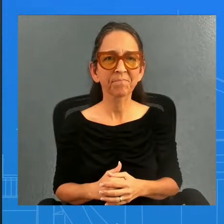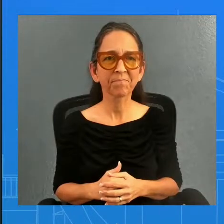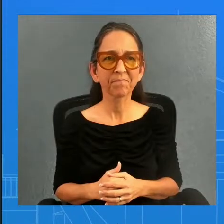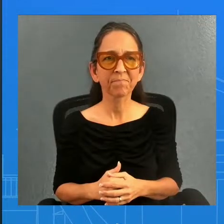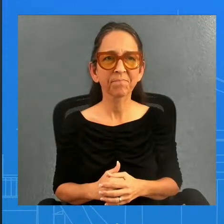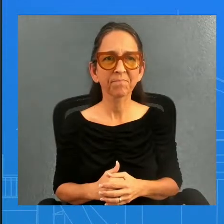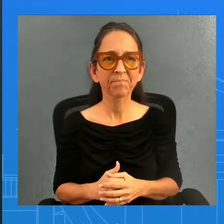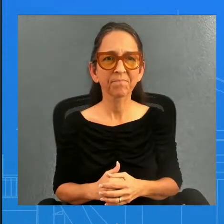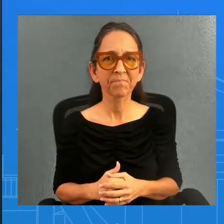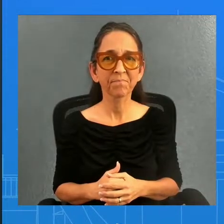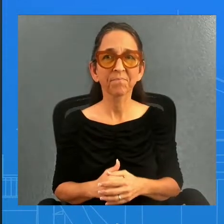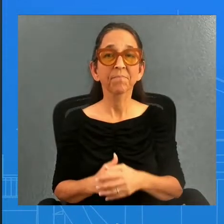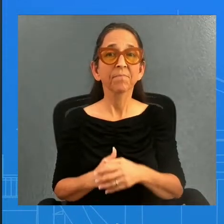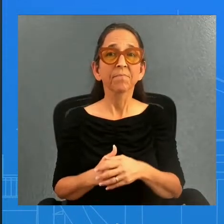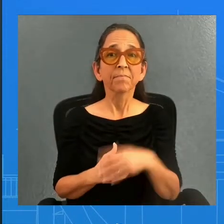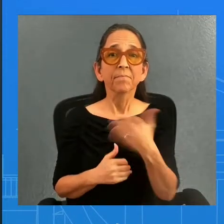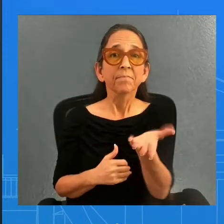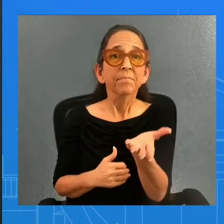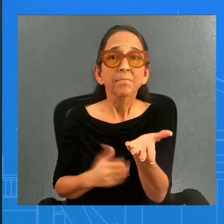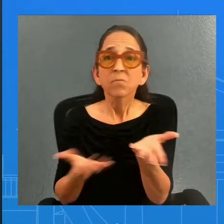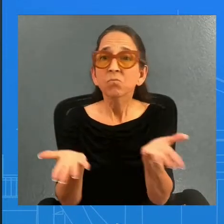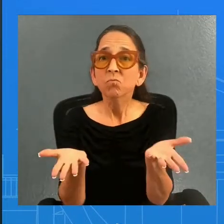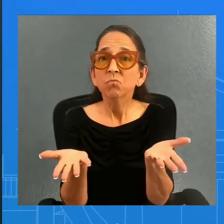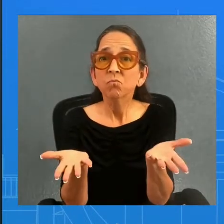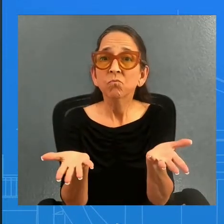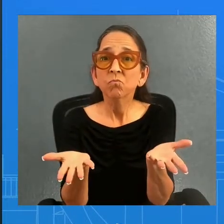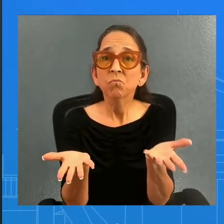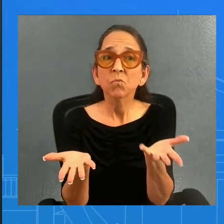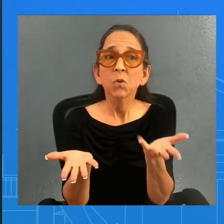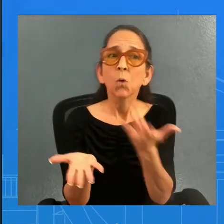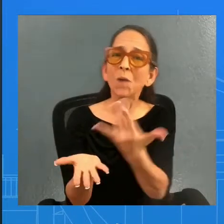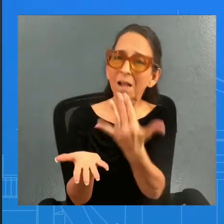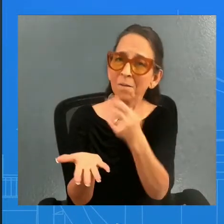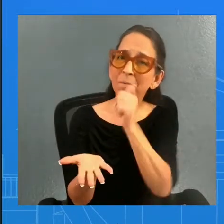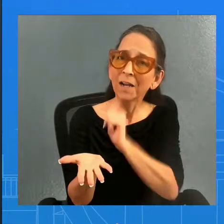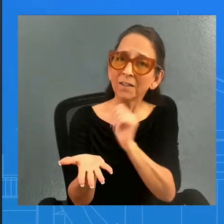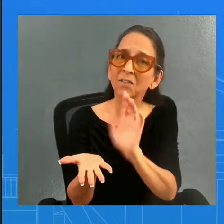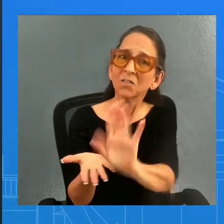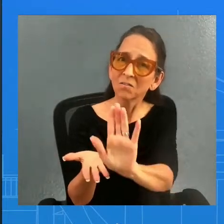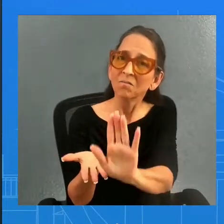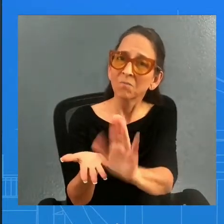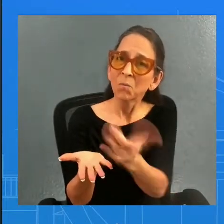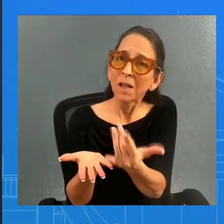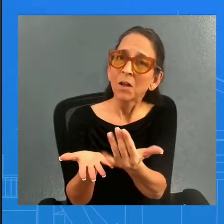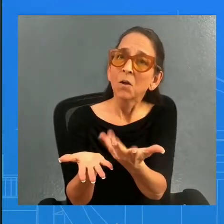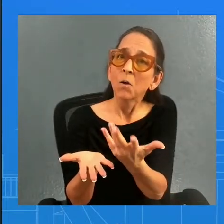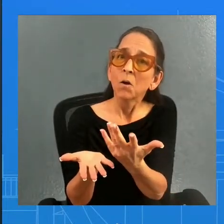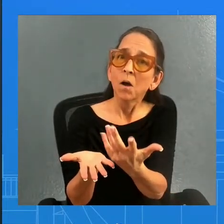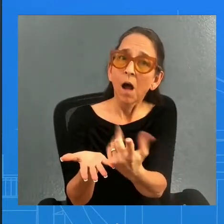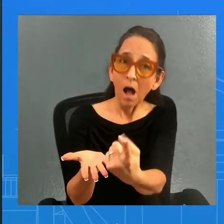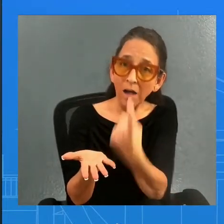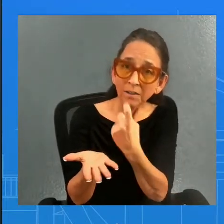I know he's been waiting patiently on the sides- sideline. We don't have much time because I have to be in the Oval